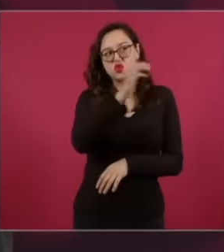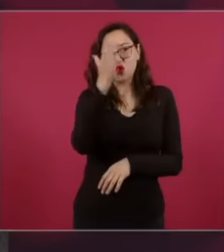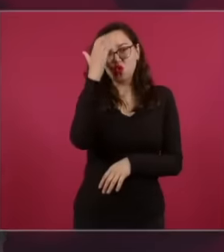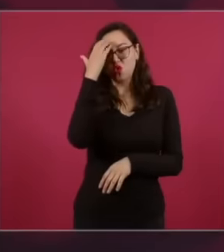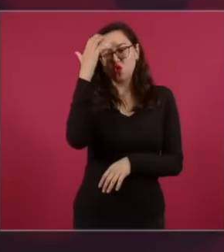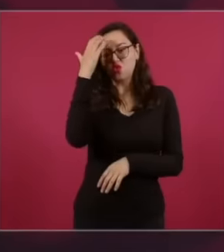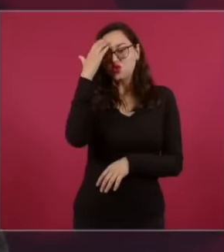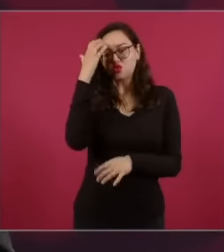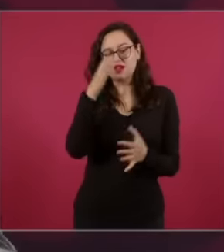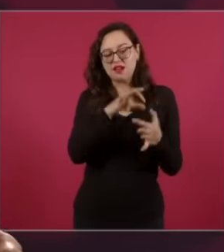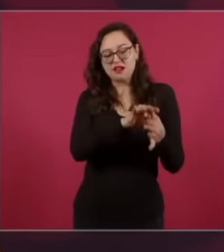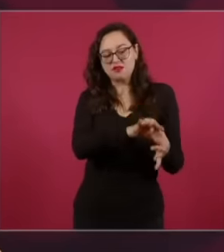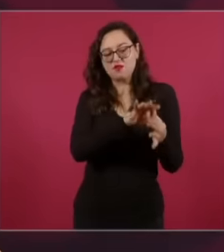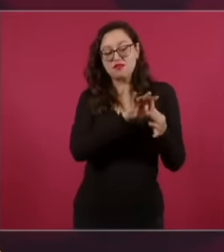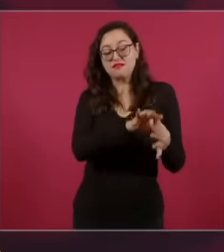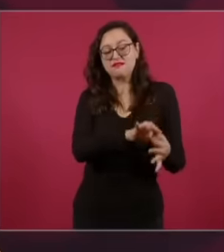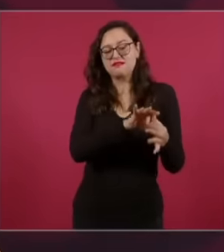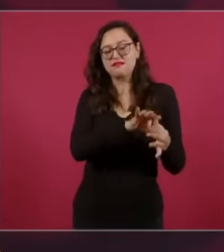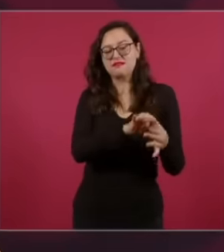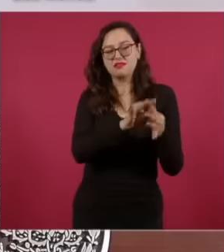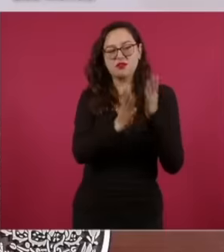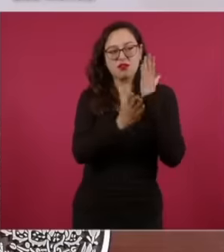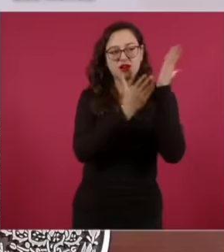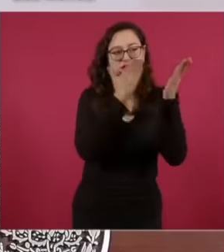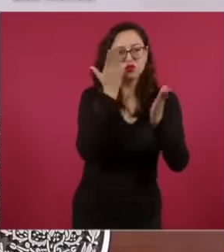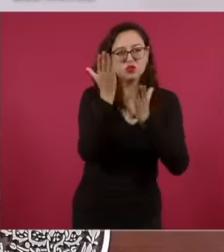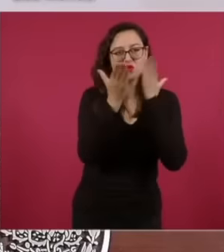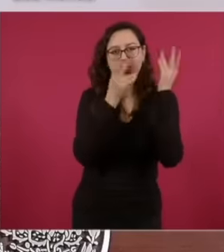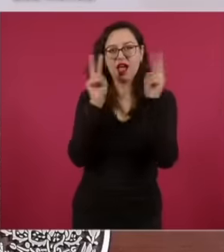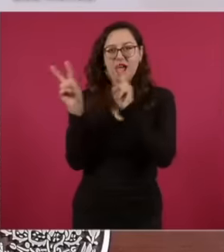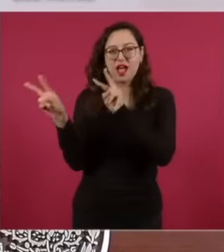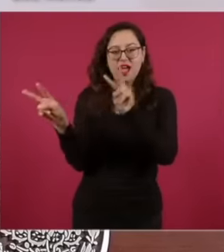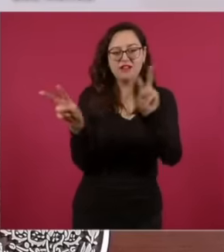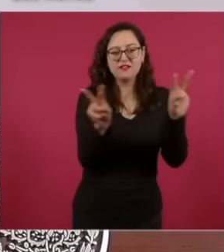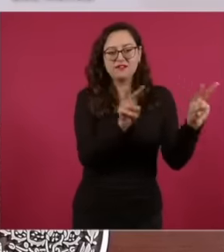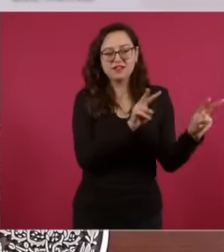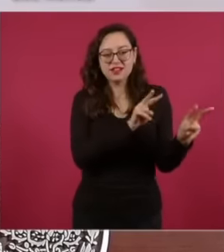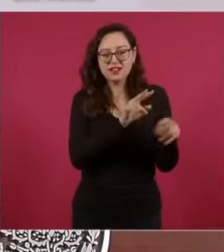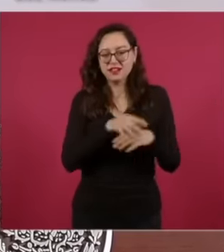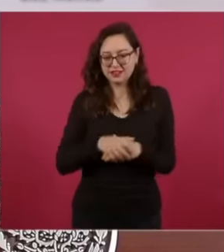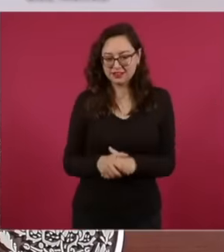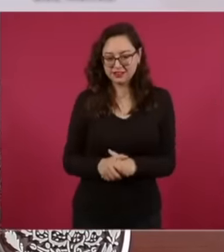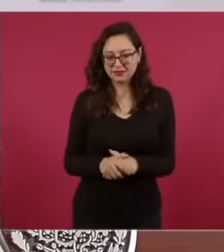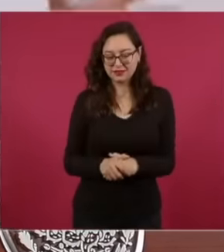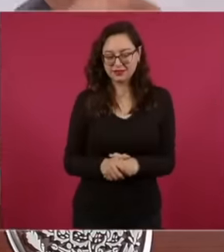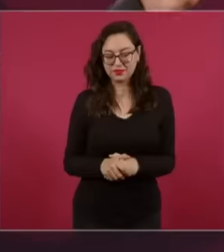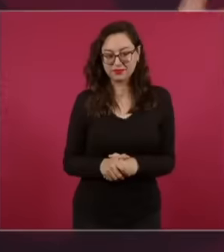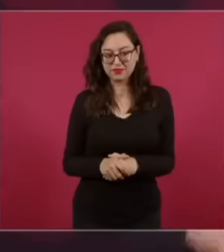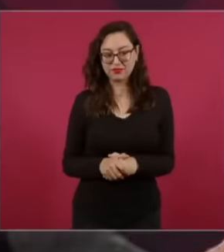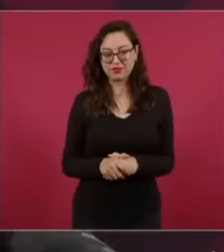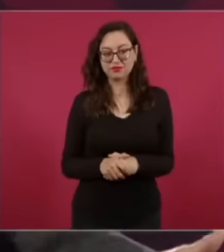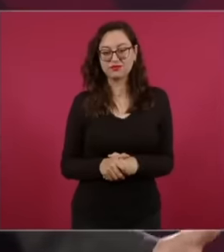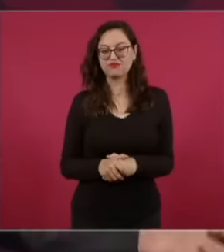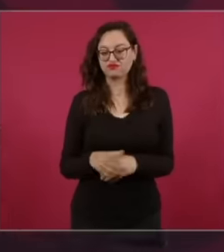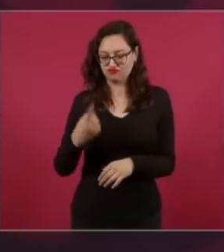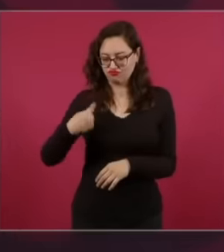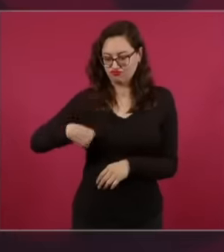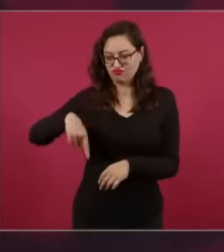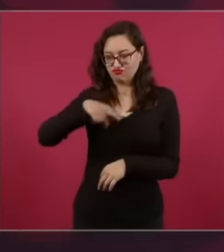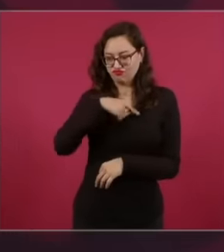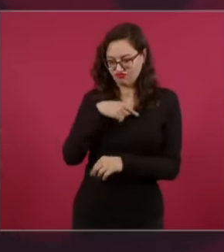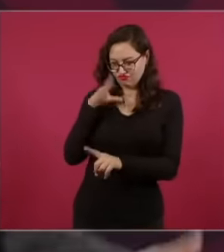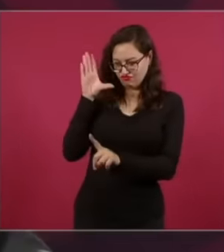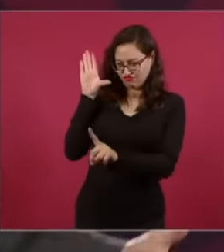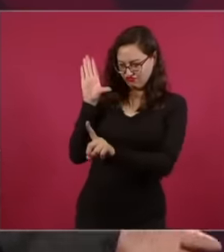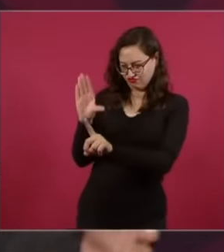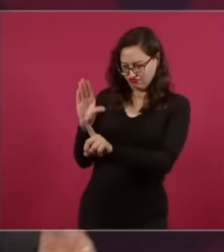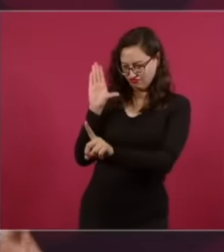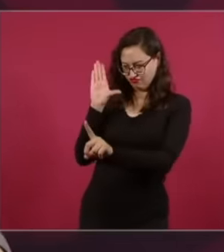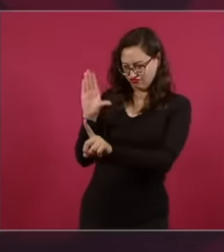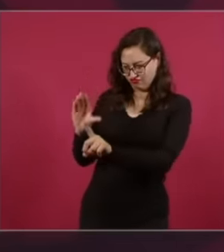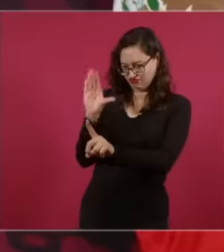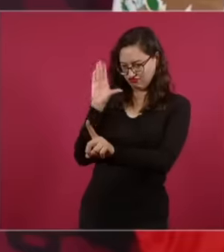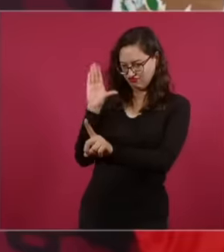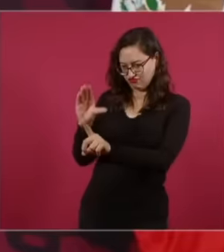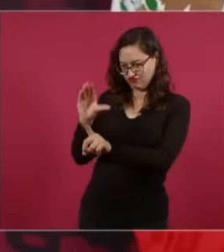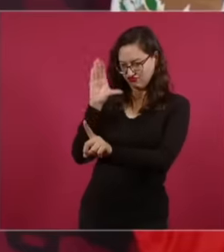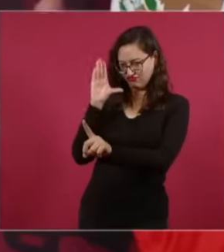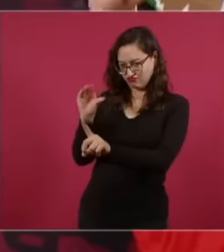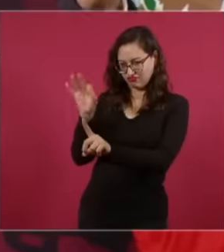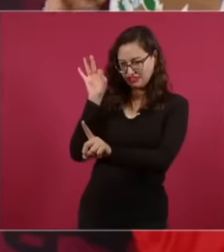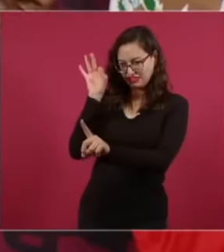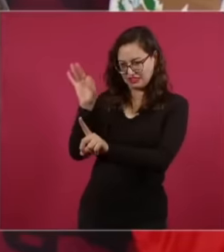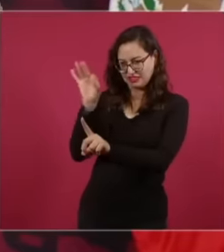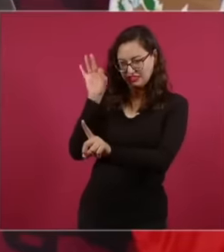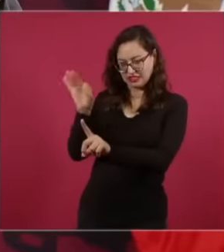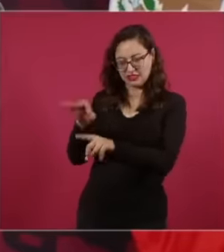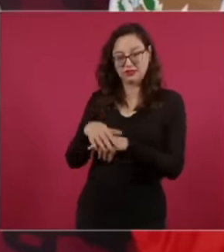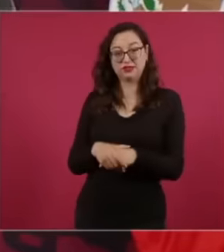that we train them and then those Ambitious young people